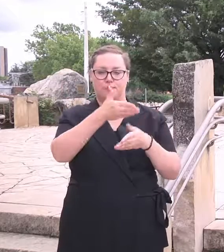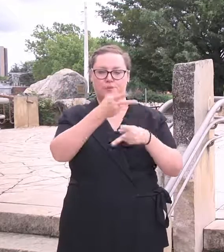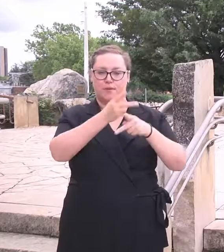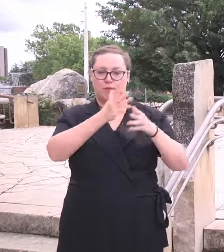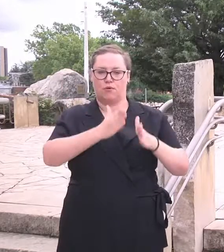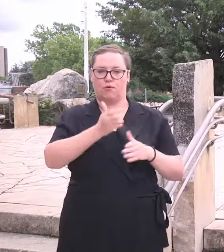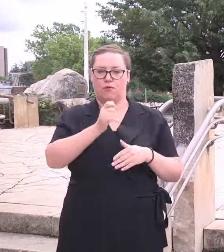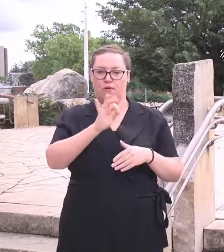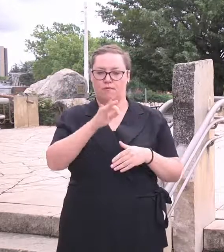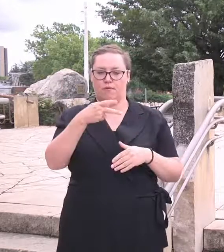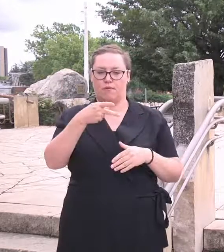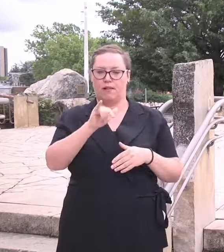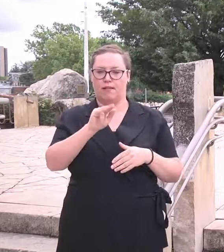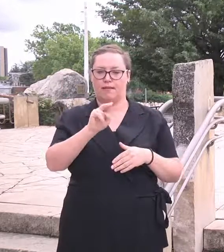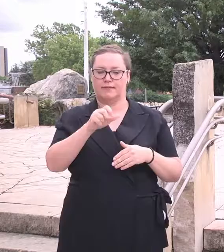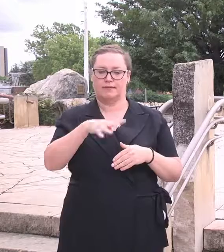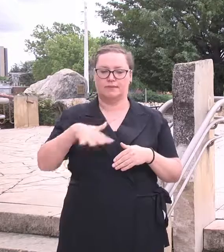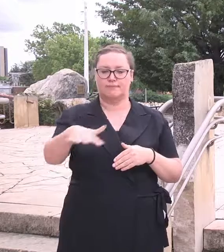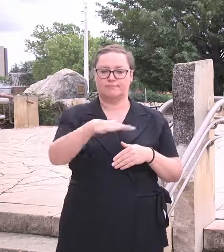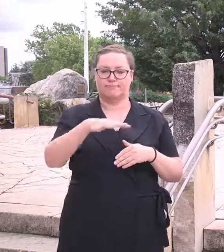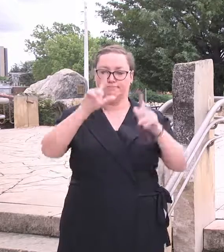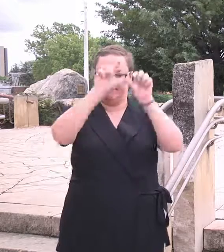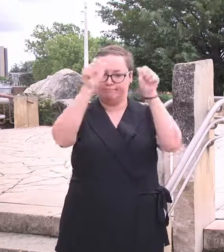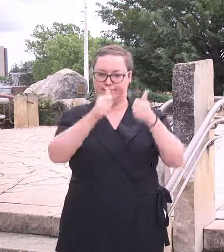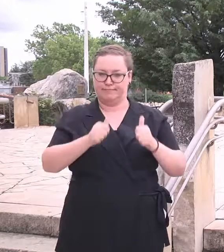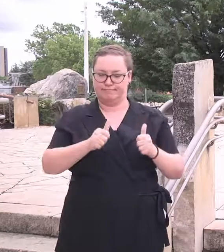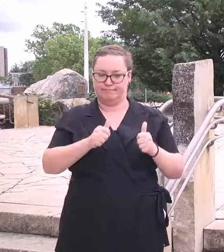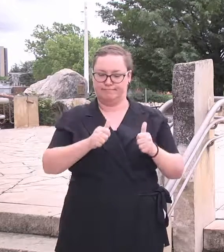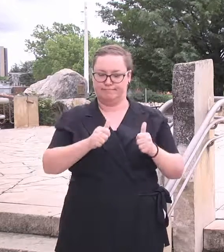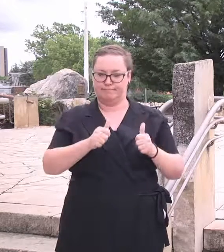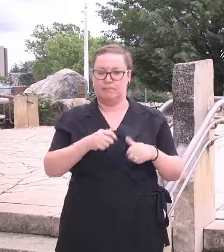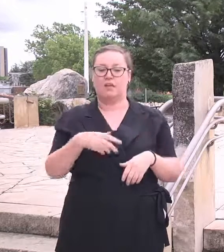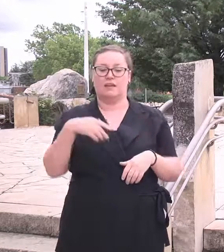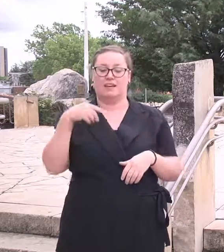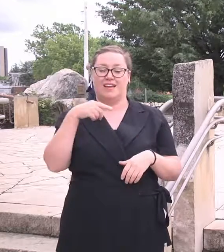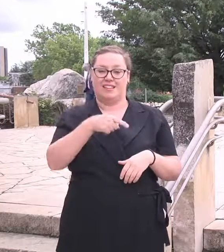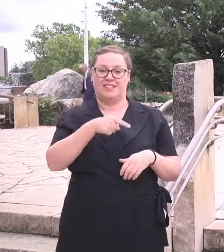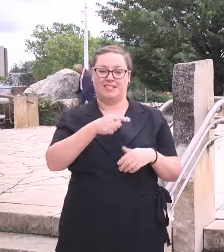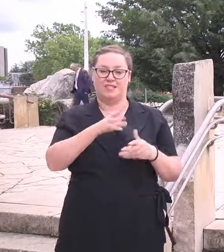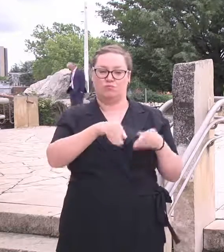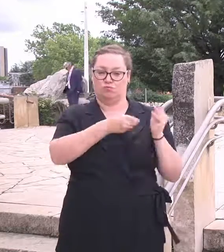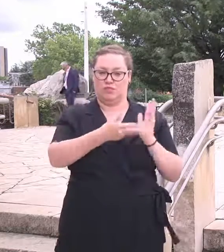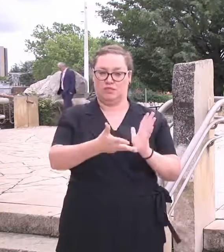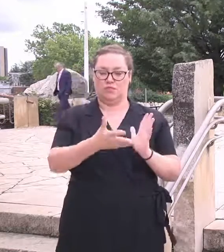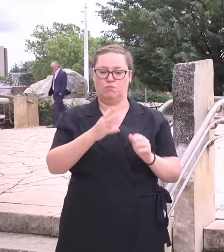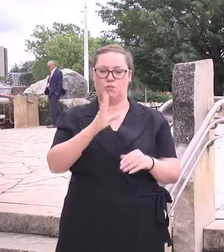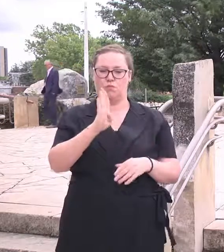this event is presented by Blue Cross and Blue Shield of Kansas in partnership with the Indian